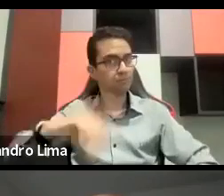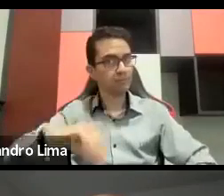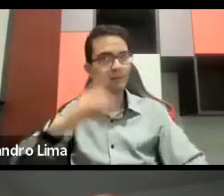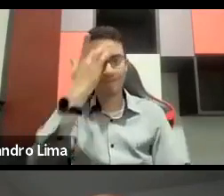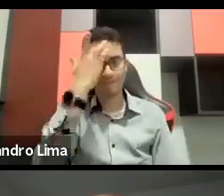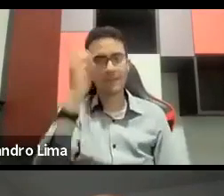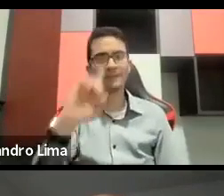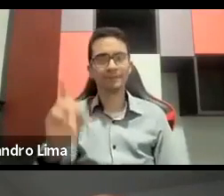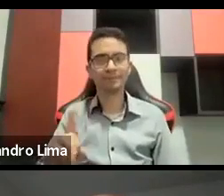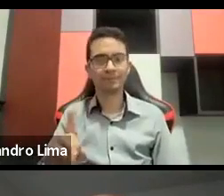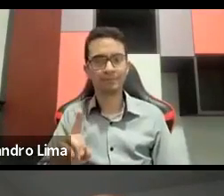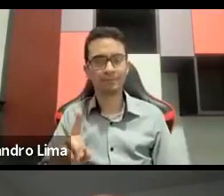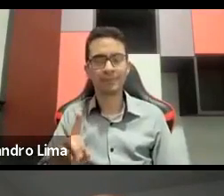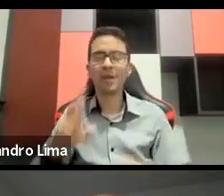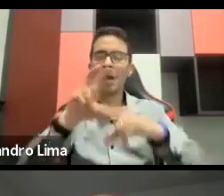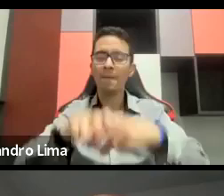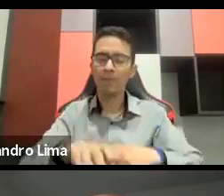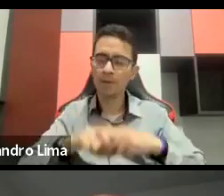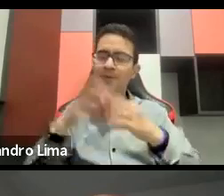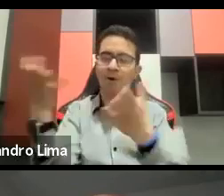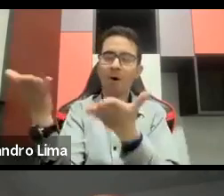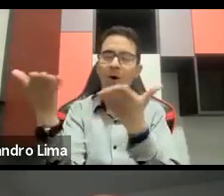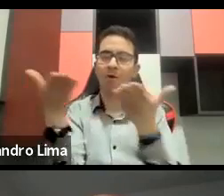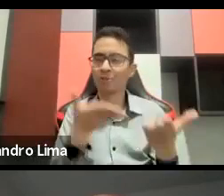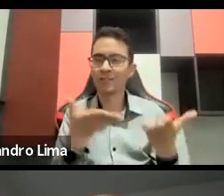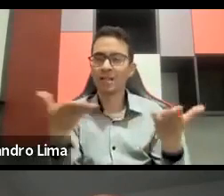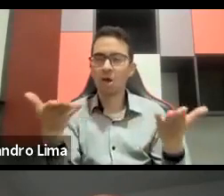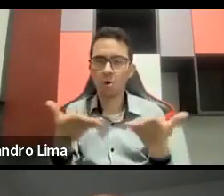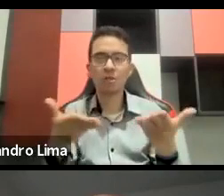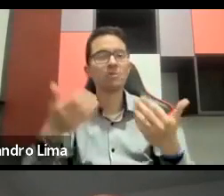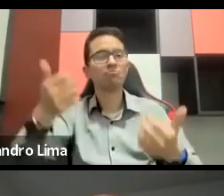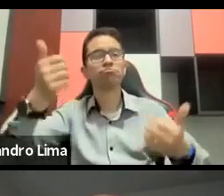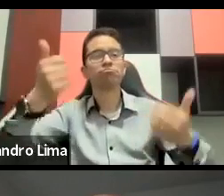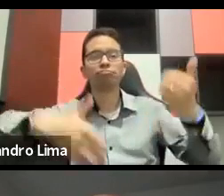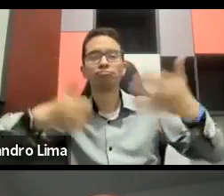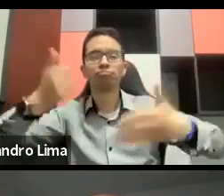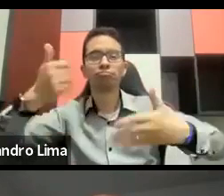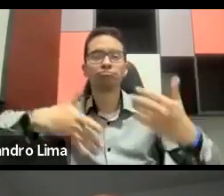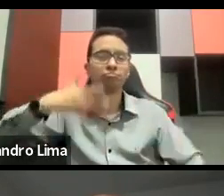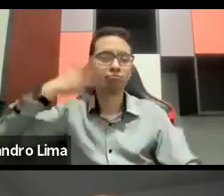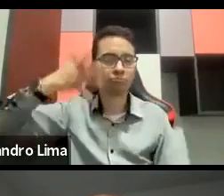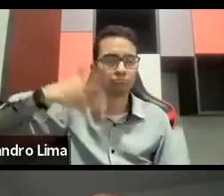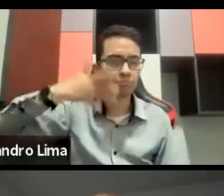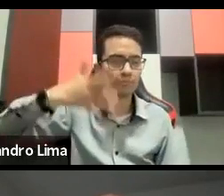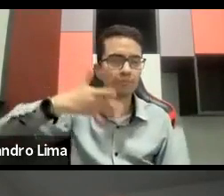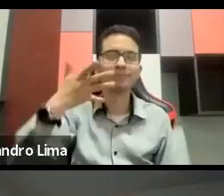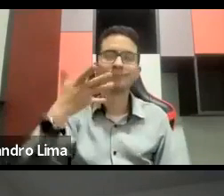said and That's why I invited him and uh because I think this him and uh because I think this him and uh because I think this can give a great contribution can give a great contribution can give a great contribution to our research group, not only to our research group, not only to our research group, not only the notion of collaborative the notion of collaborative